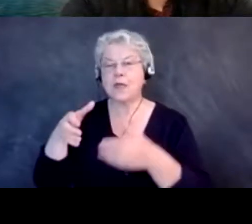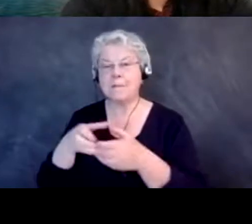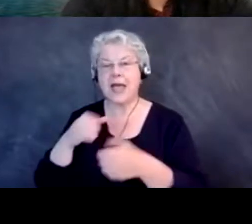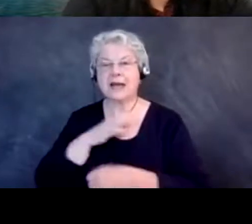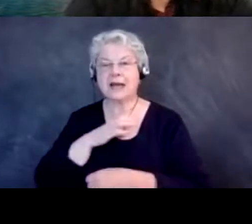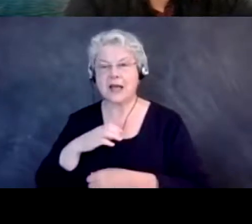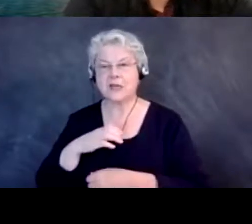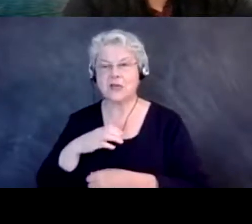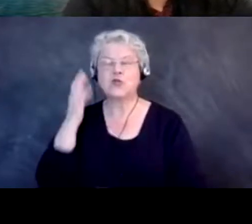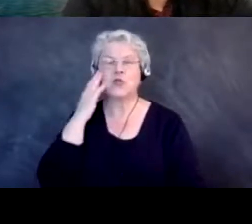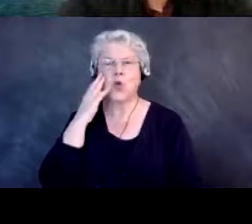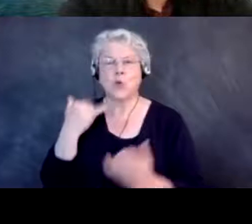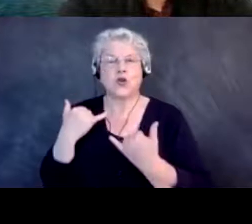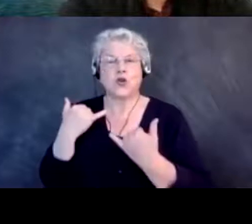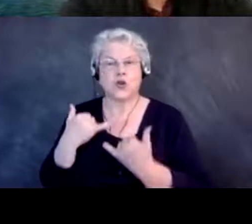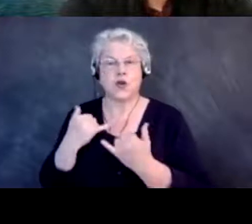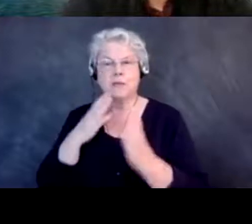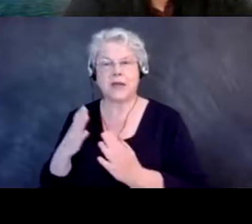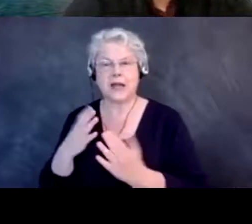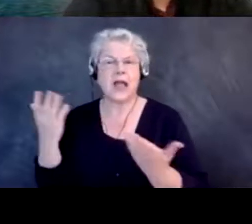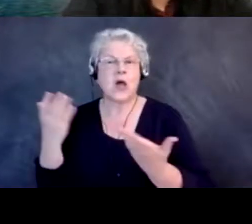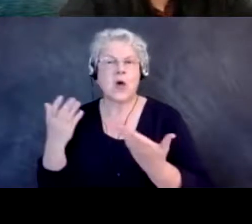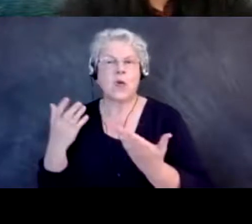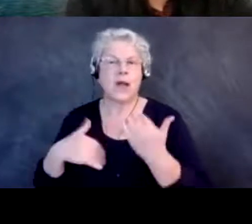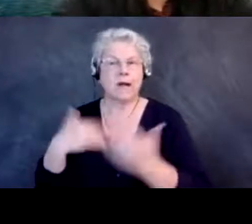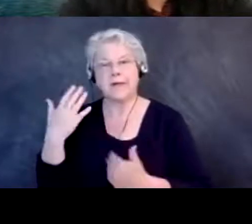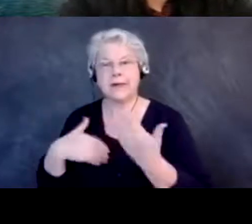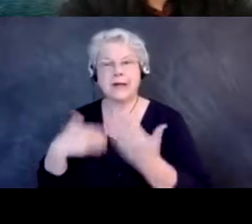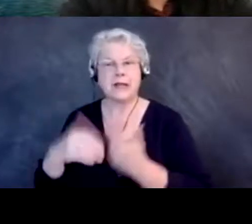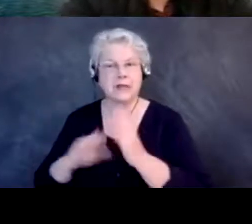know what the plans are and what stages they are at or the current actions or projects. It can also